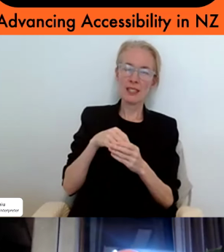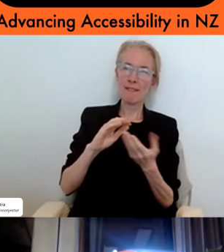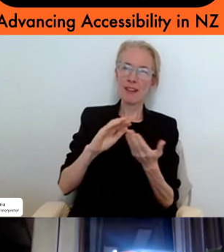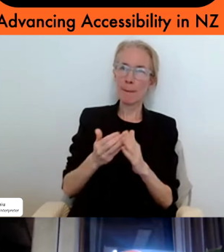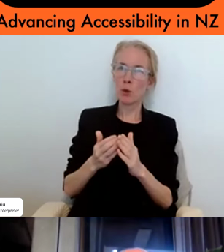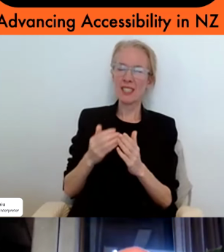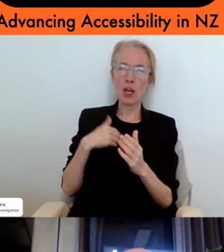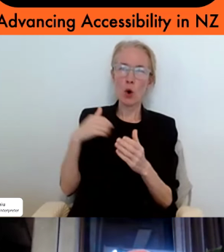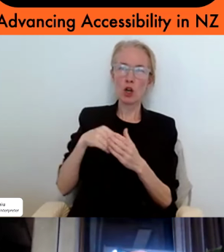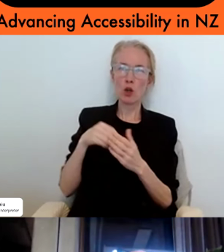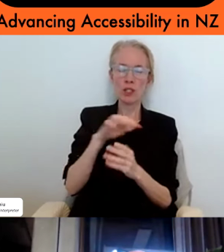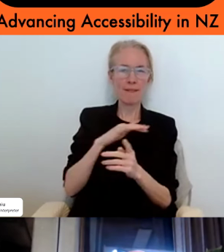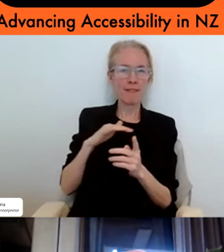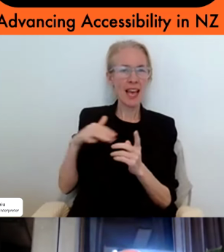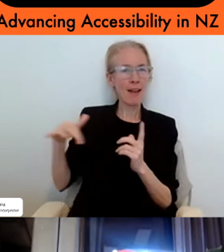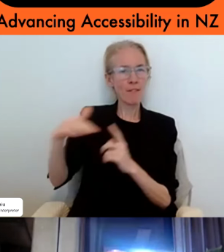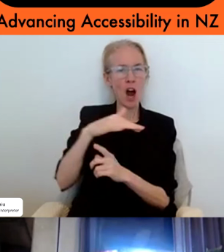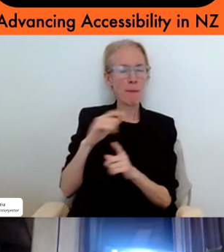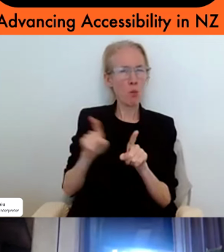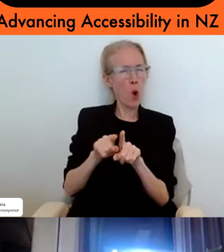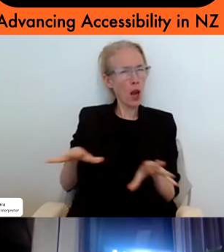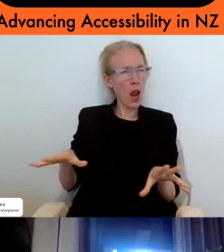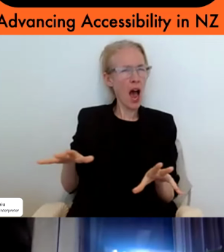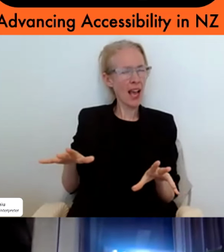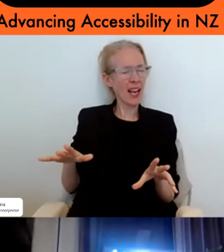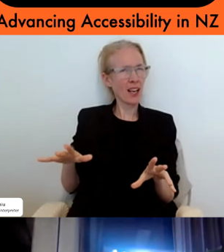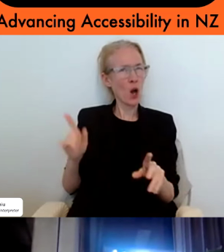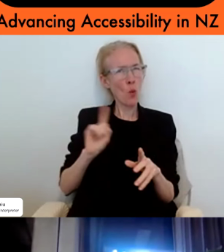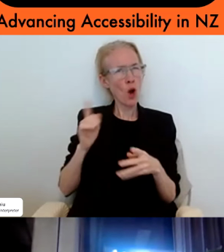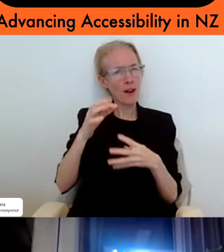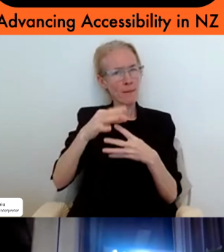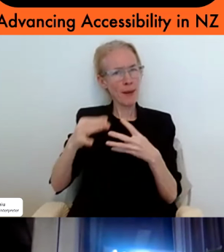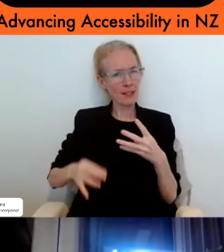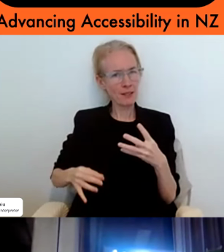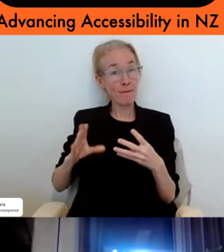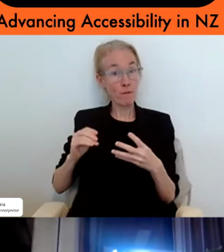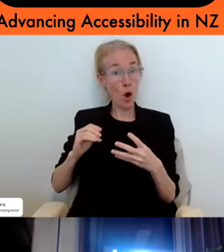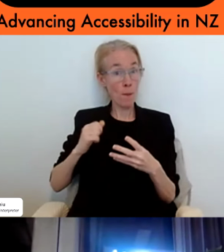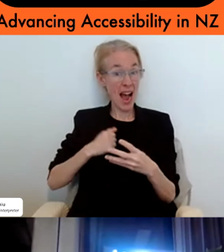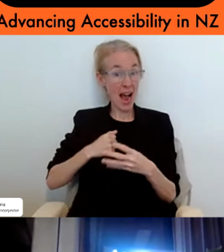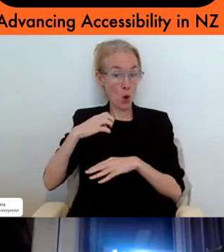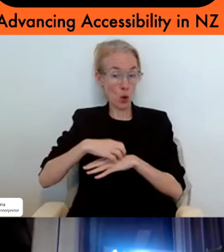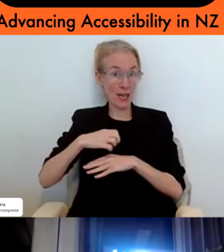perspective and from our experience. In regard to actually developing